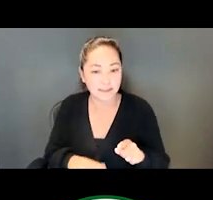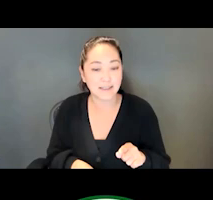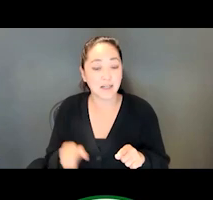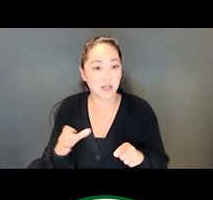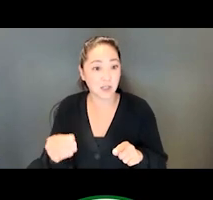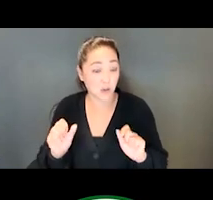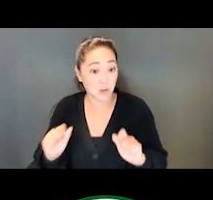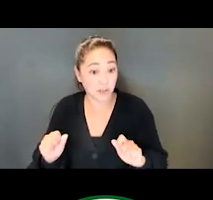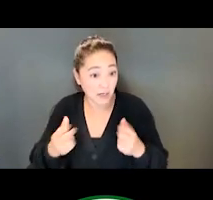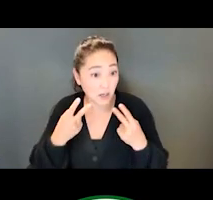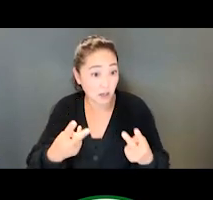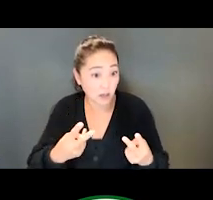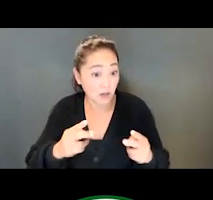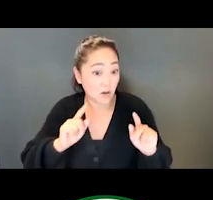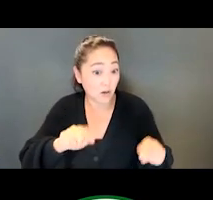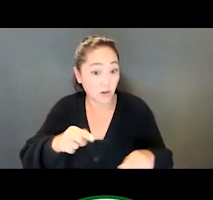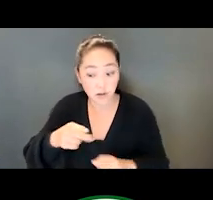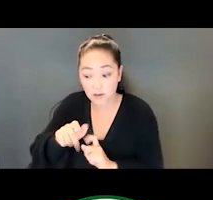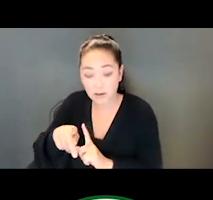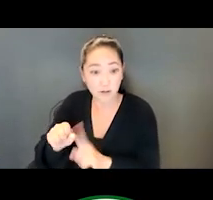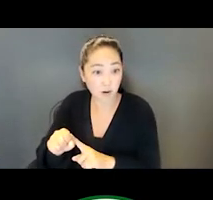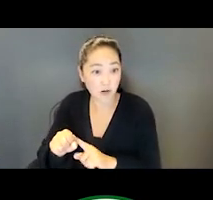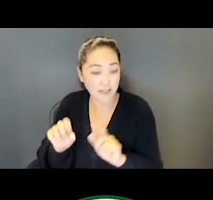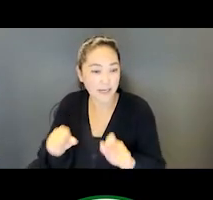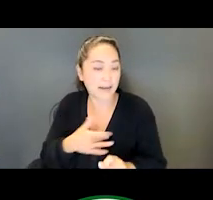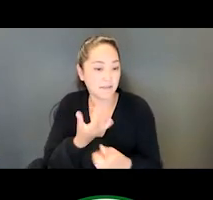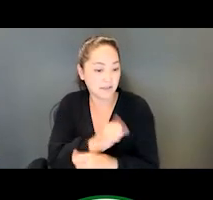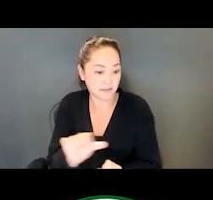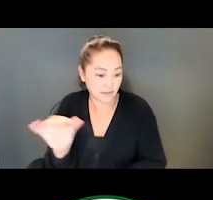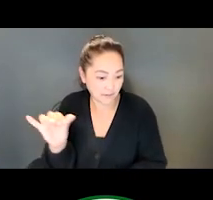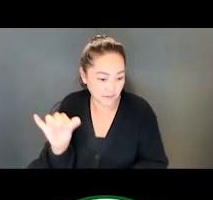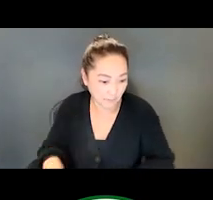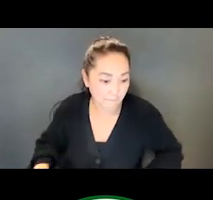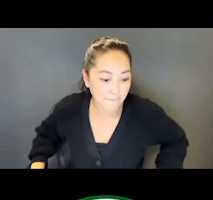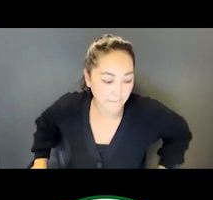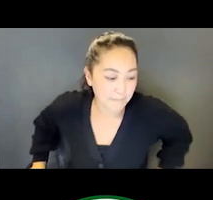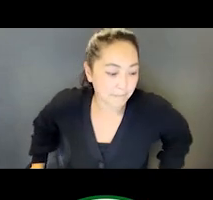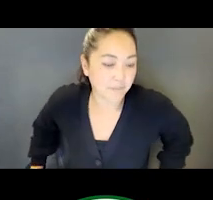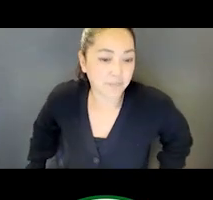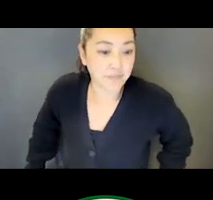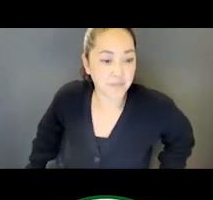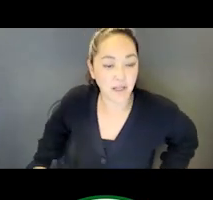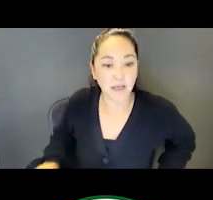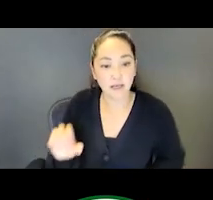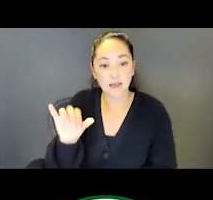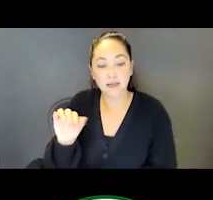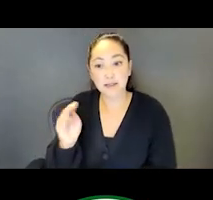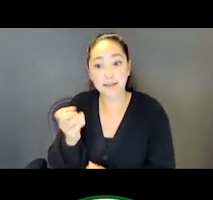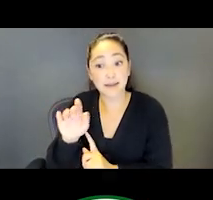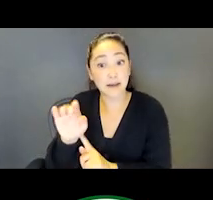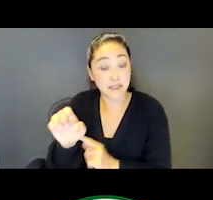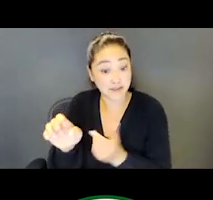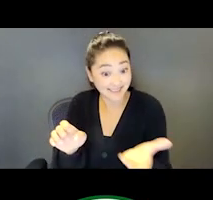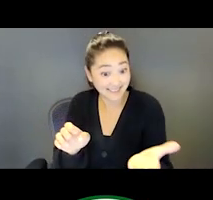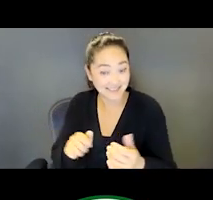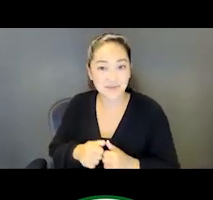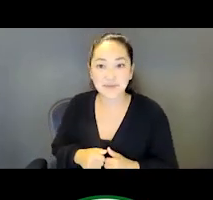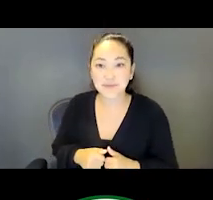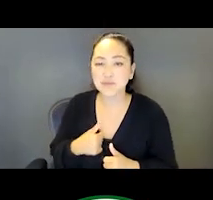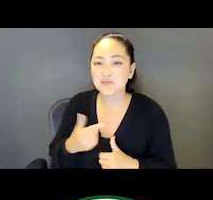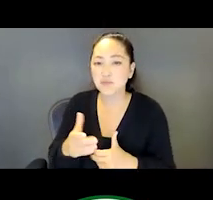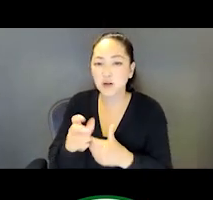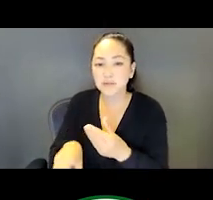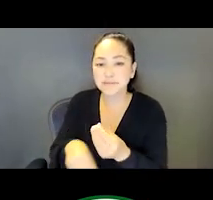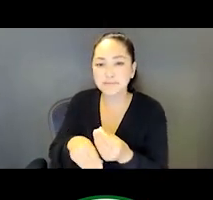Just, wanna, jump off of, know what's coming on safety, and risk and anticipated risks.